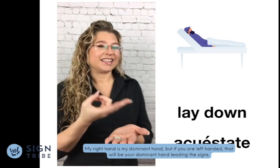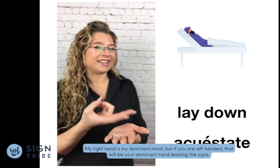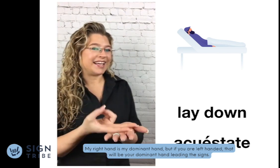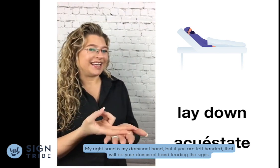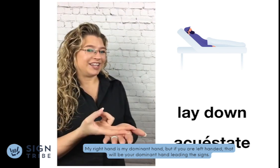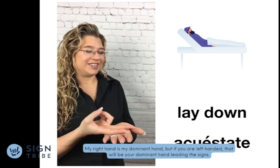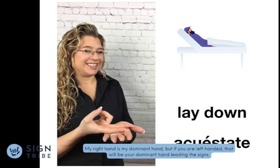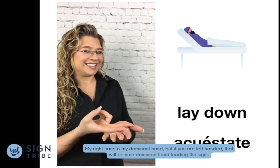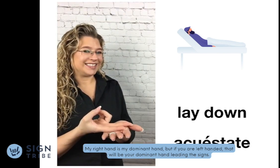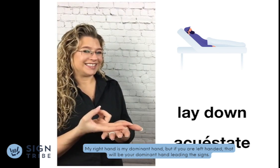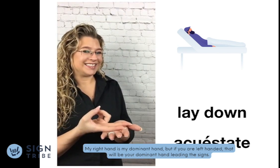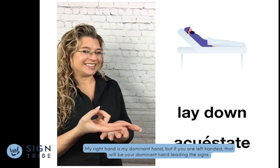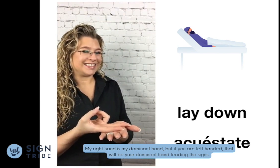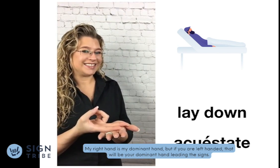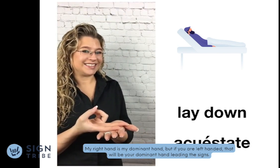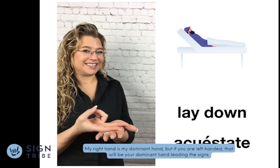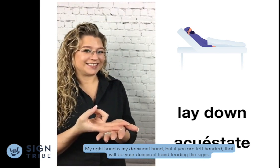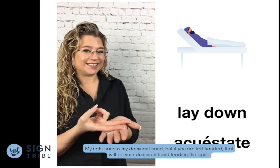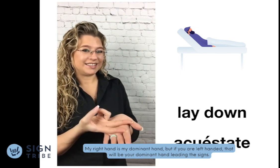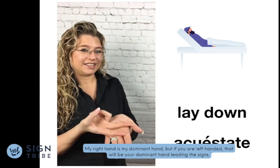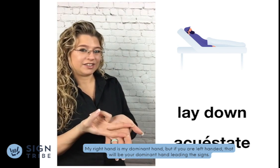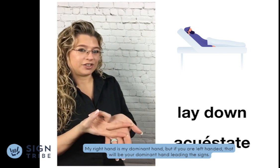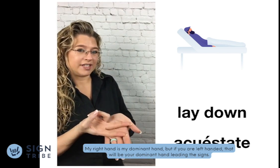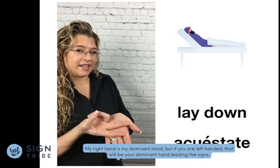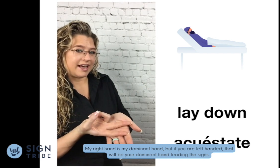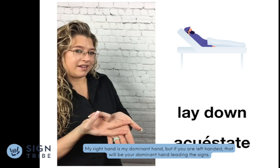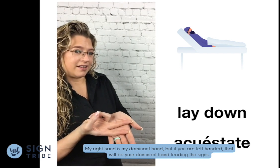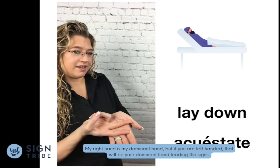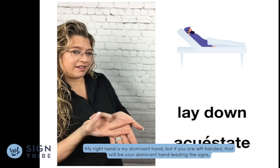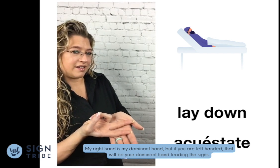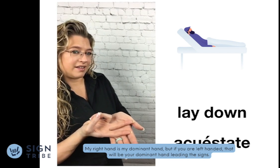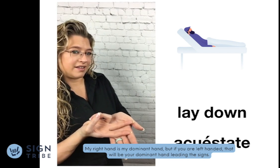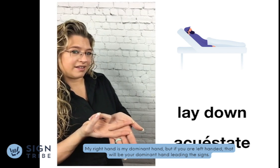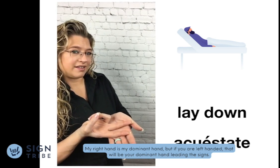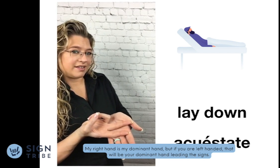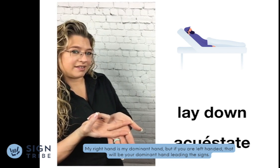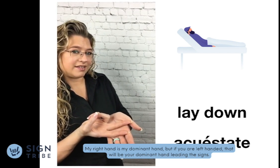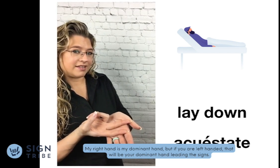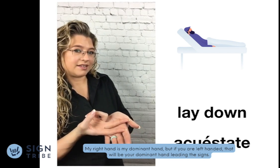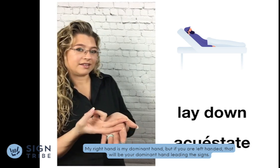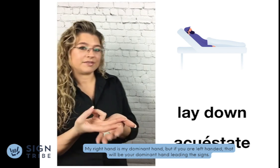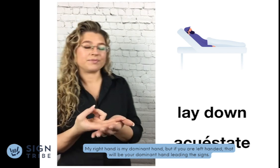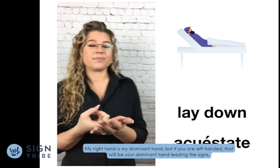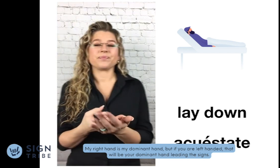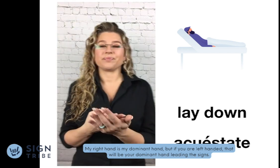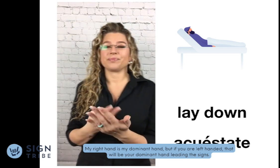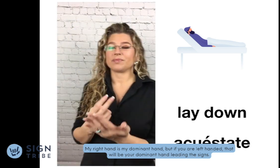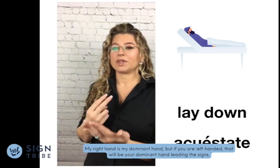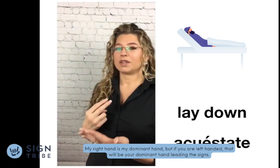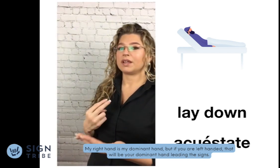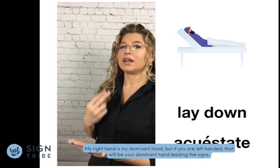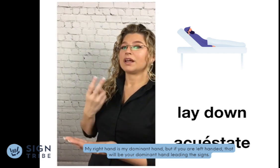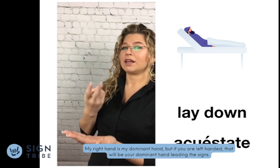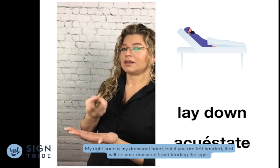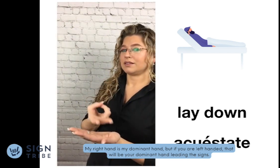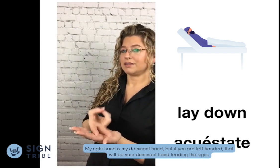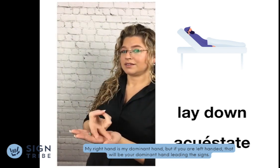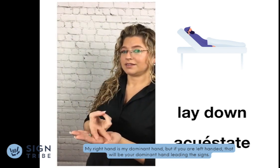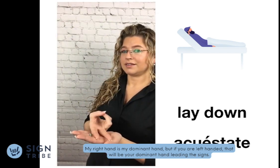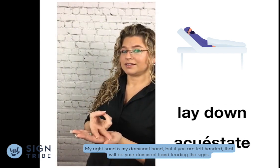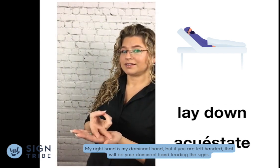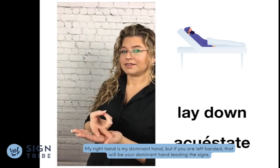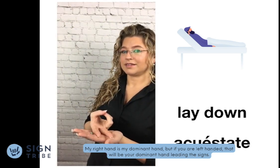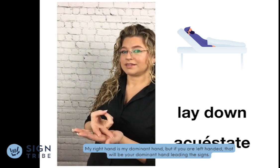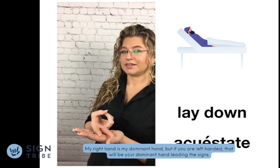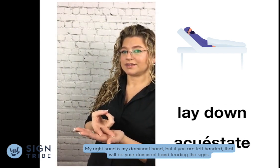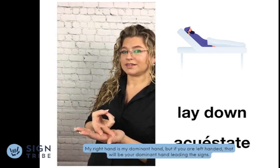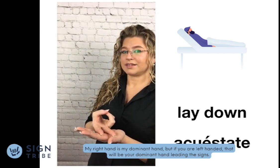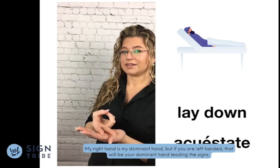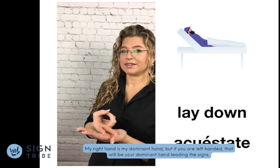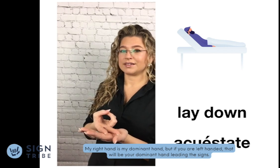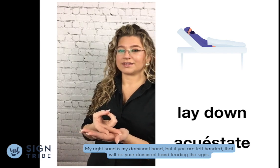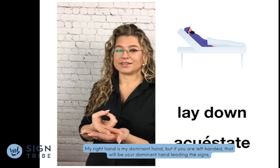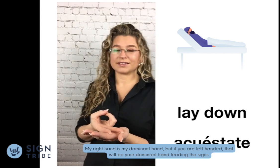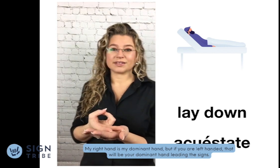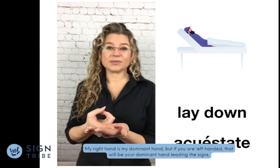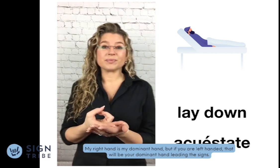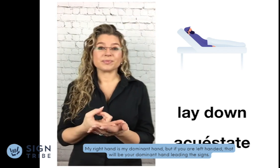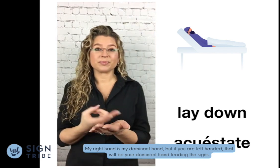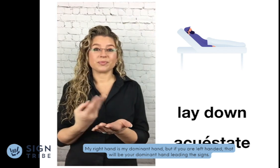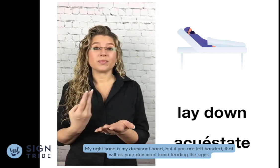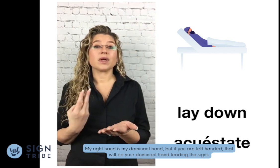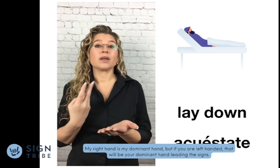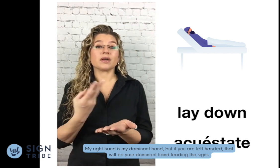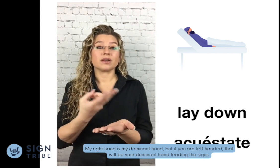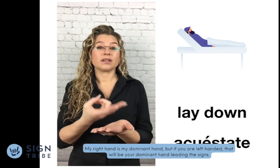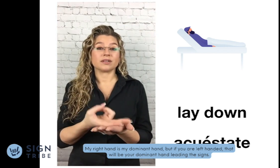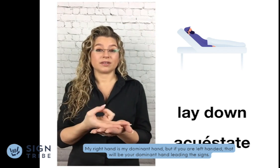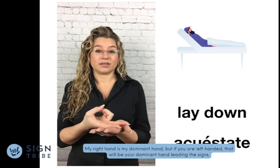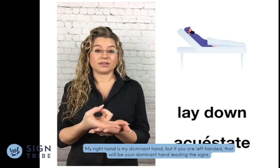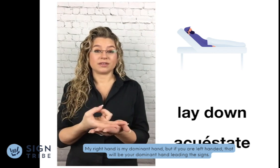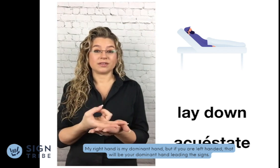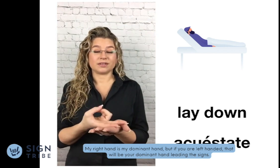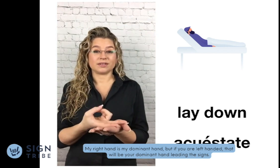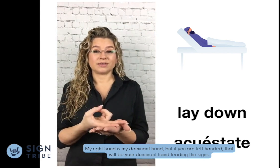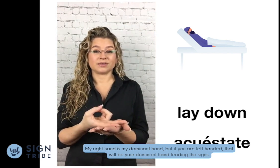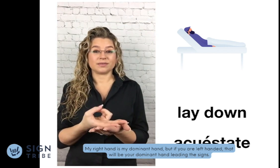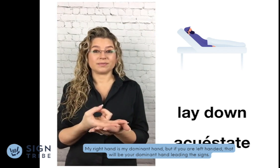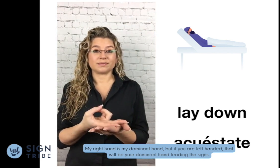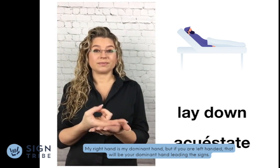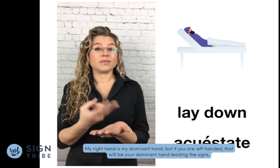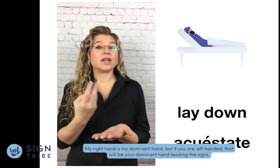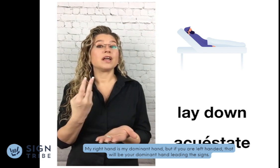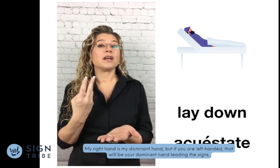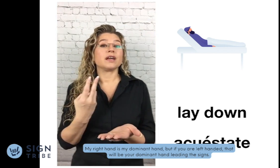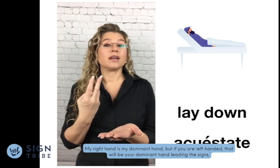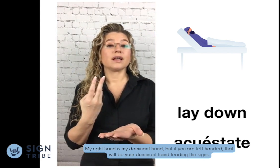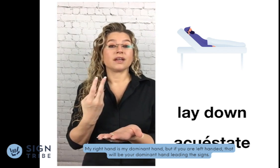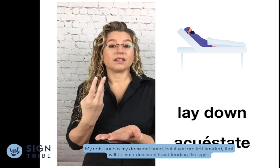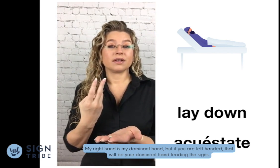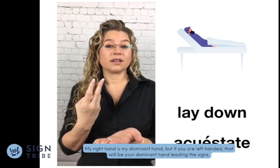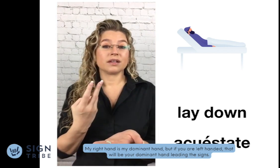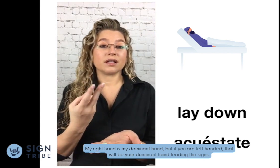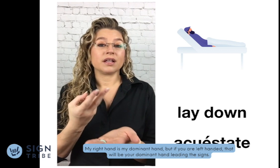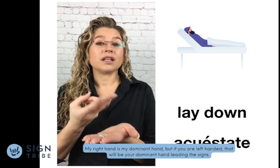Lay down. Looks like that.